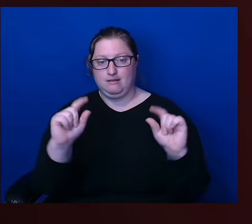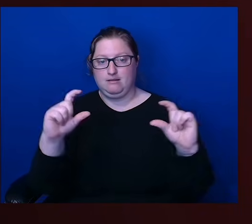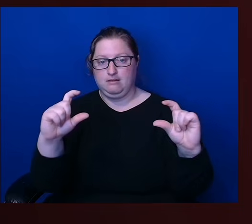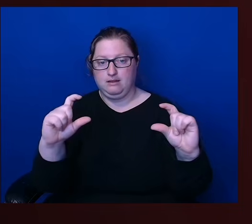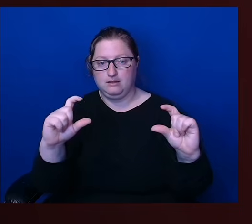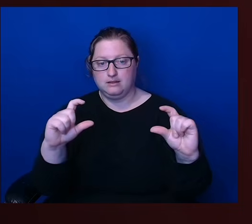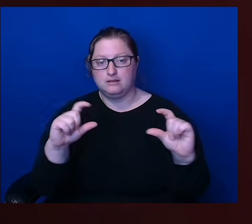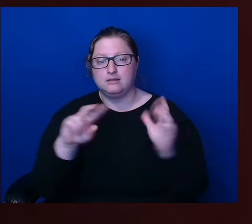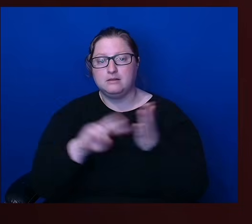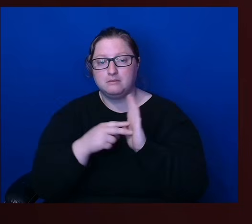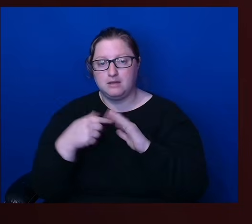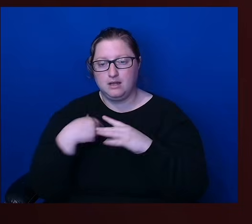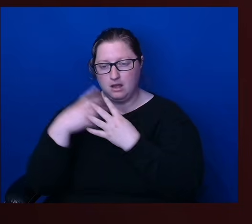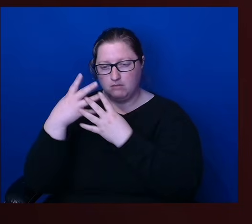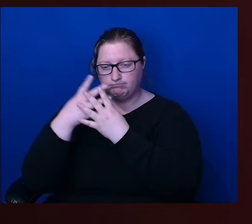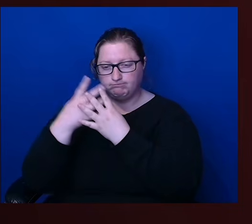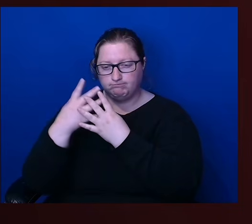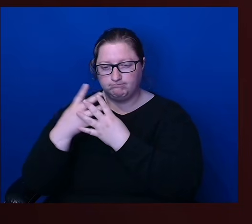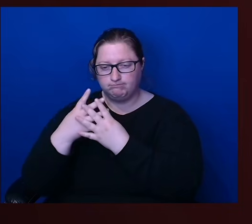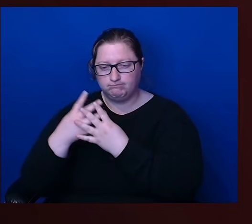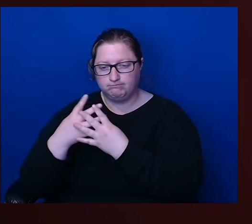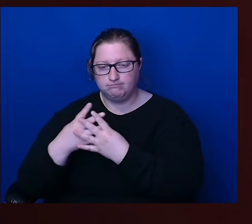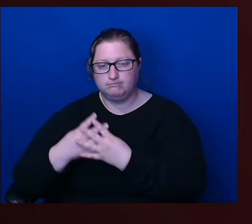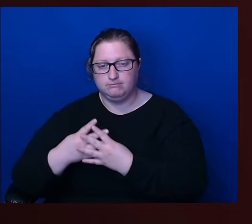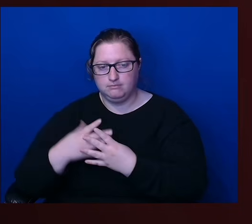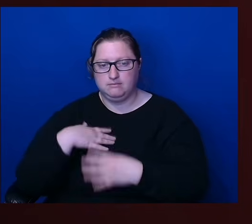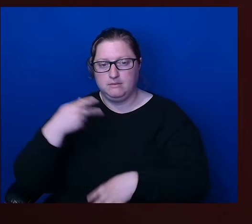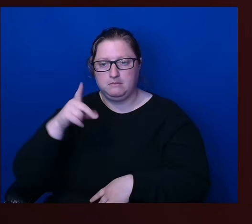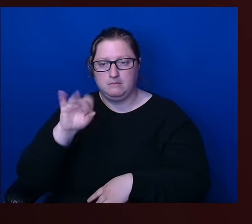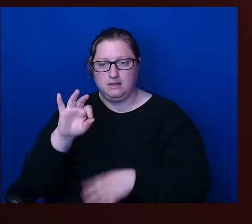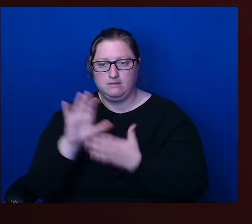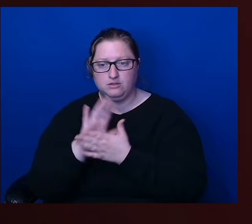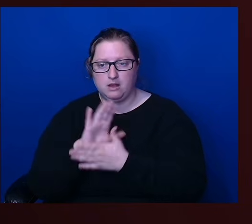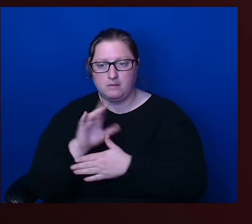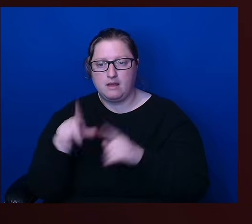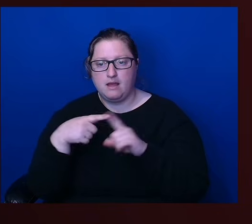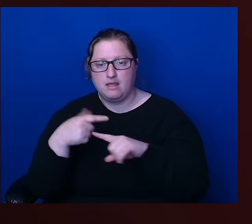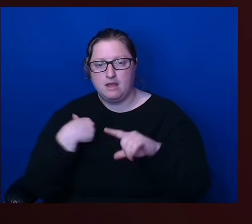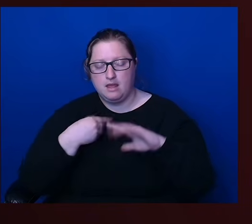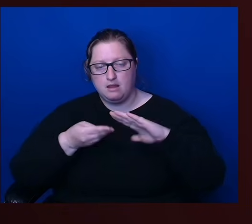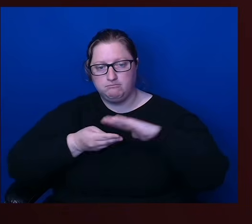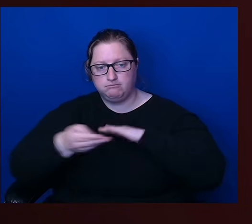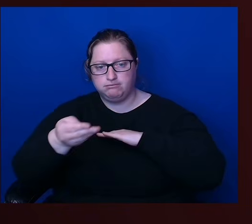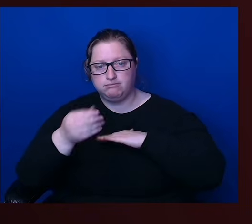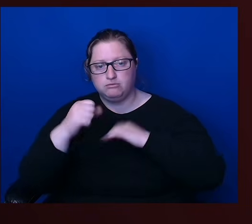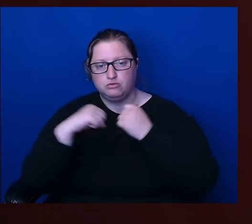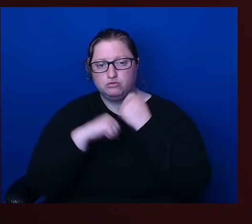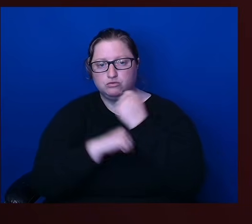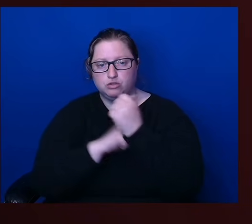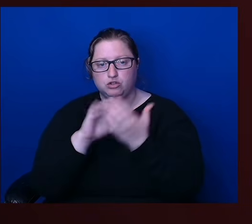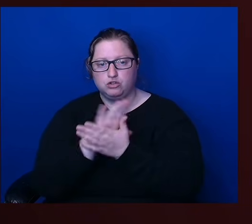my PDF documents and passing this structured document. And then it's handling everything else behind